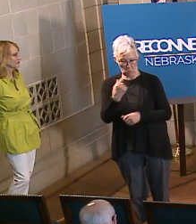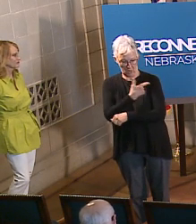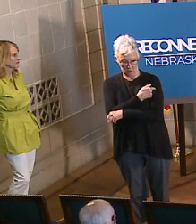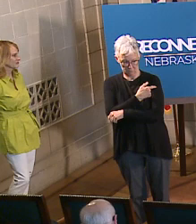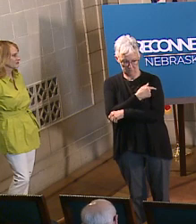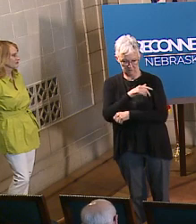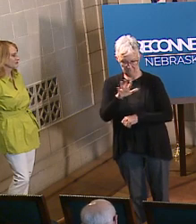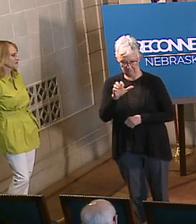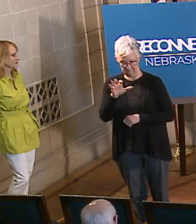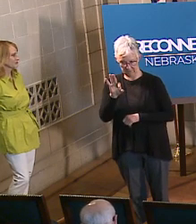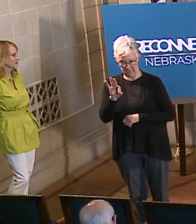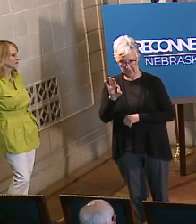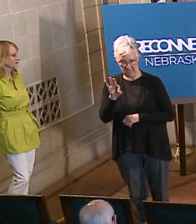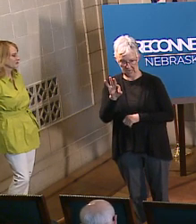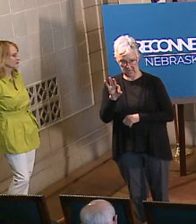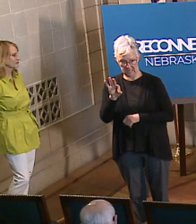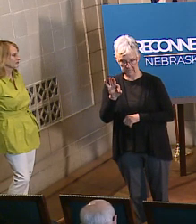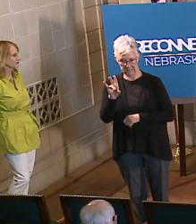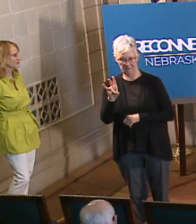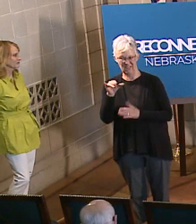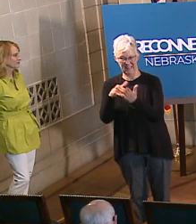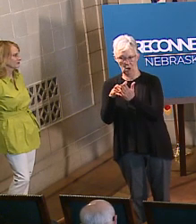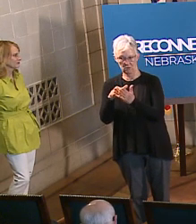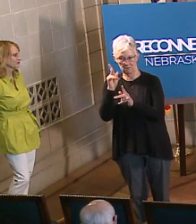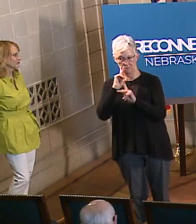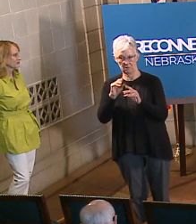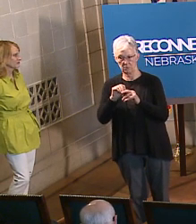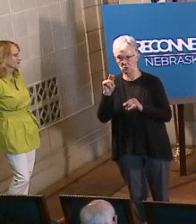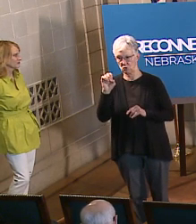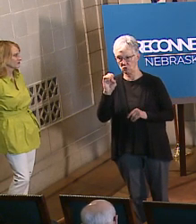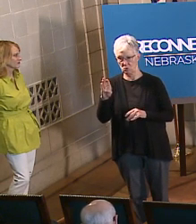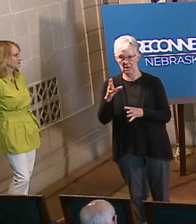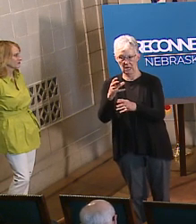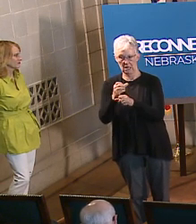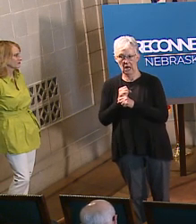POPULATION, I SHOULD SAY, HAS